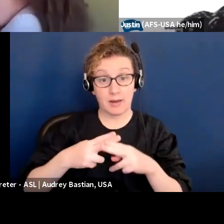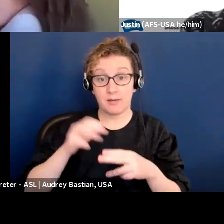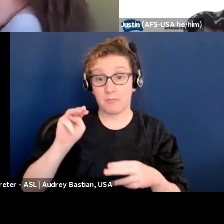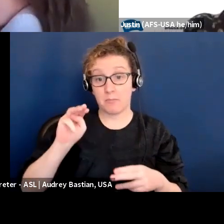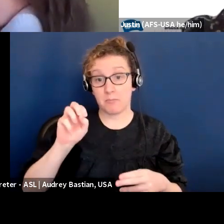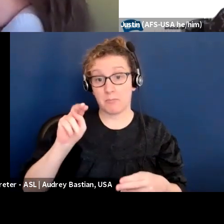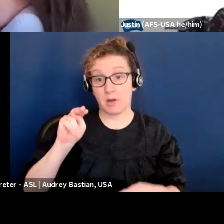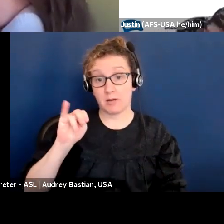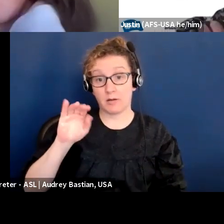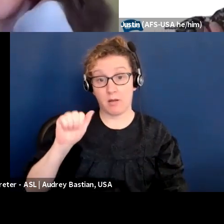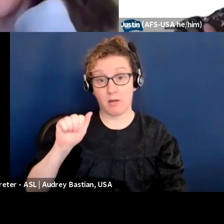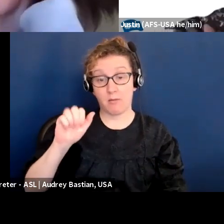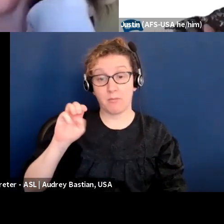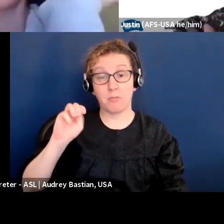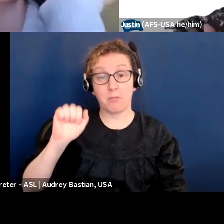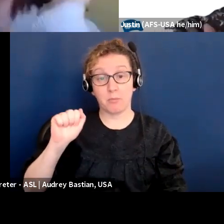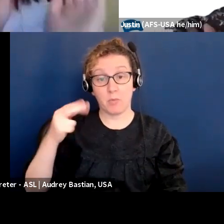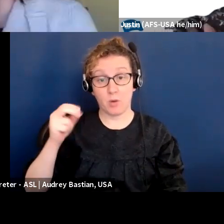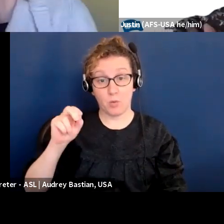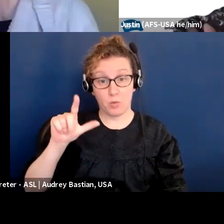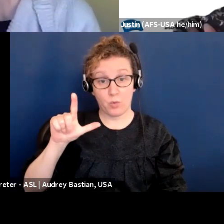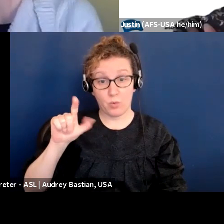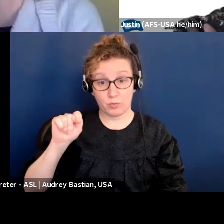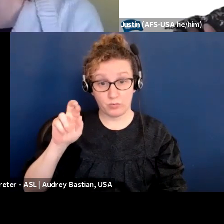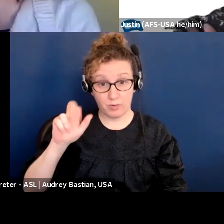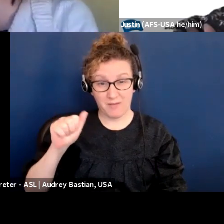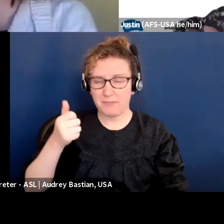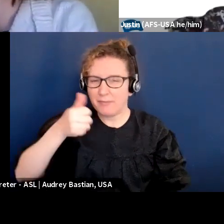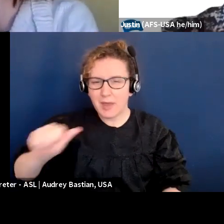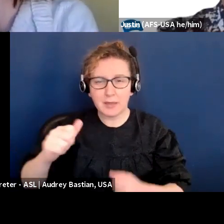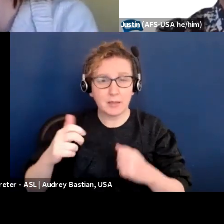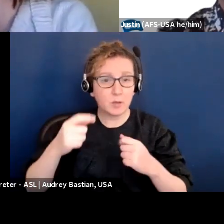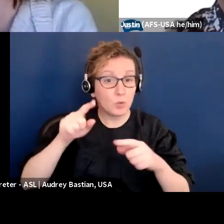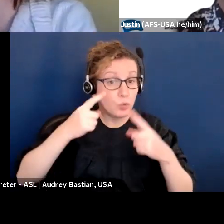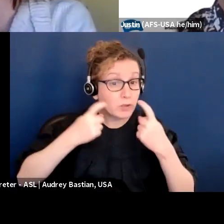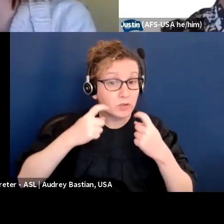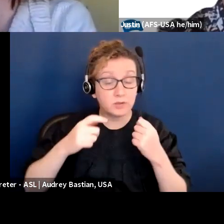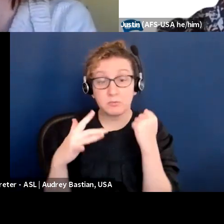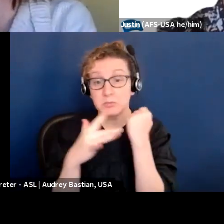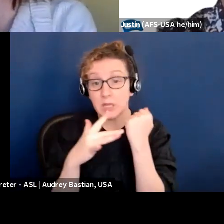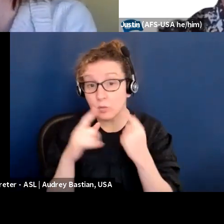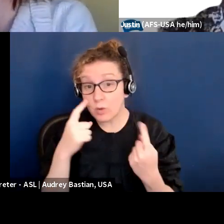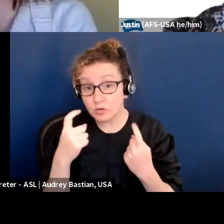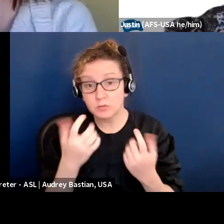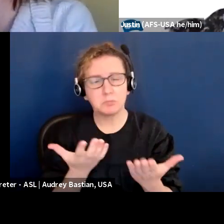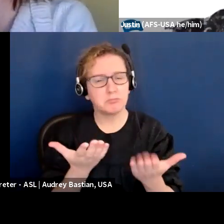lists. If you have any questions, text questions, feel free to chat me at any time. We are recording